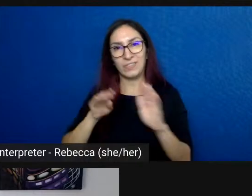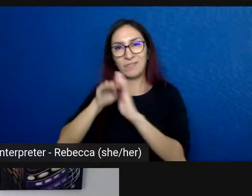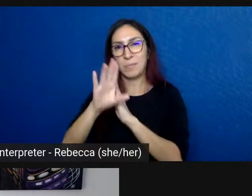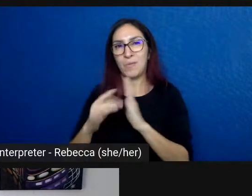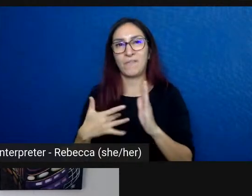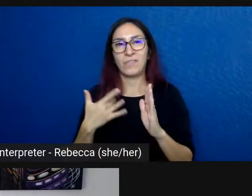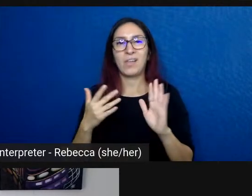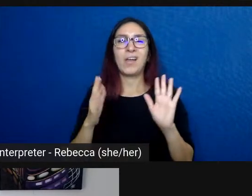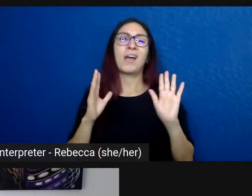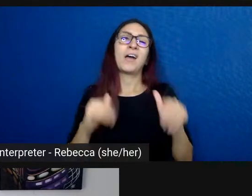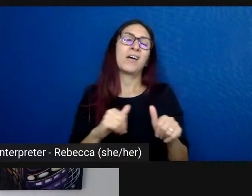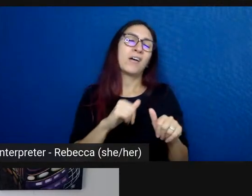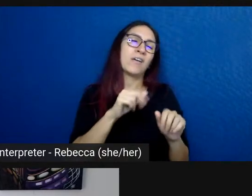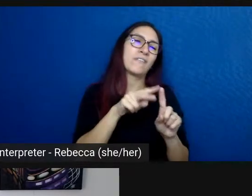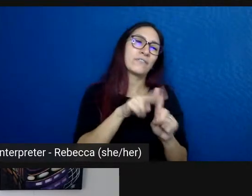usually affords so much more and is usually